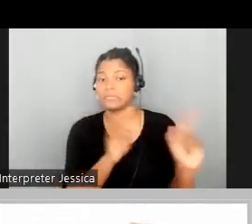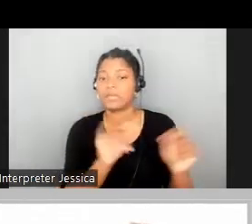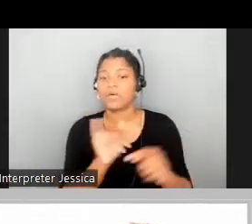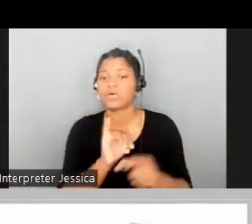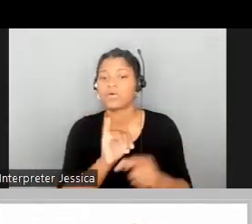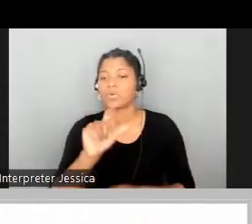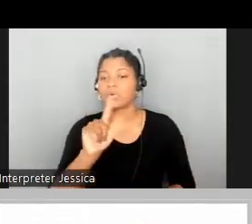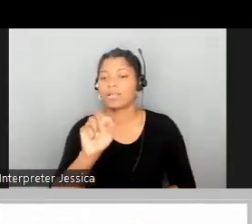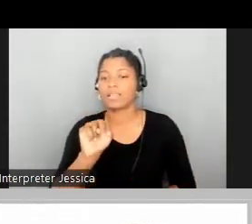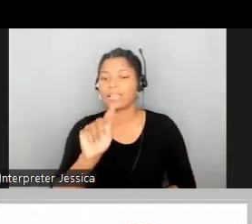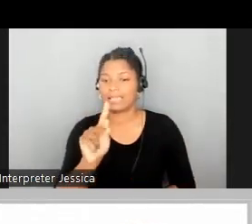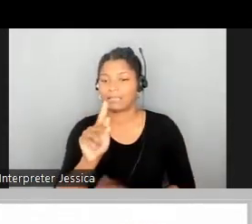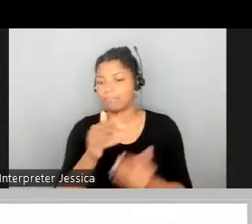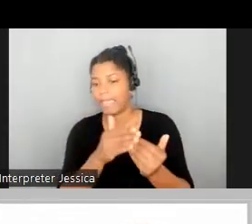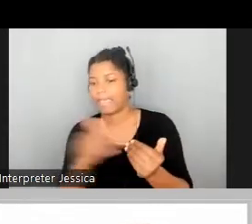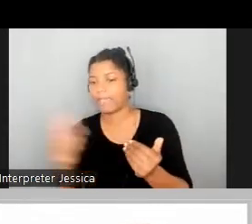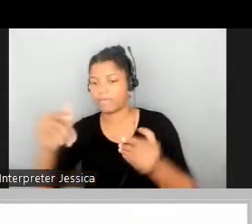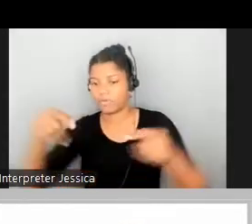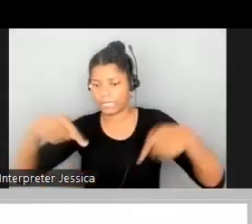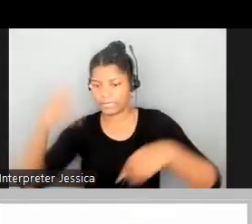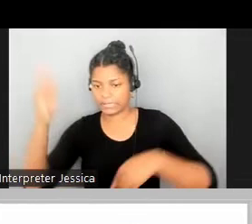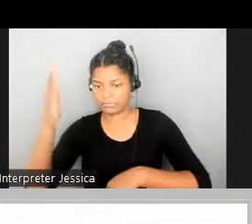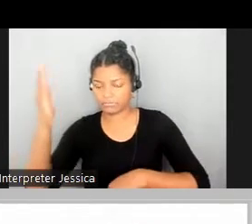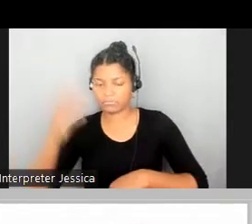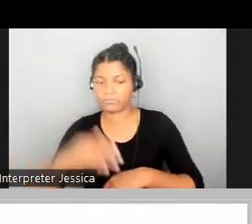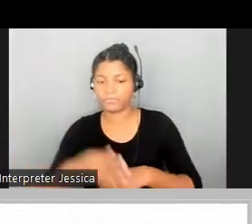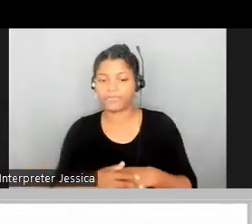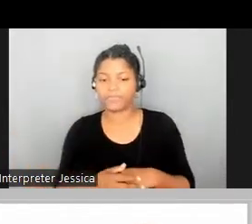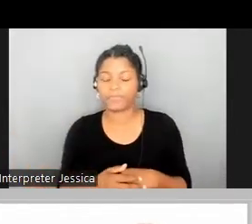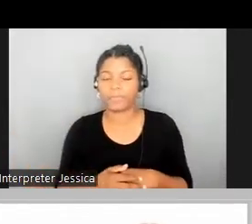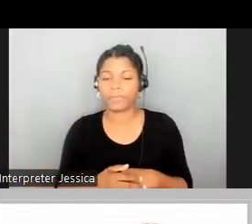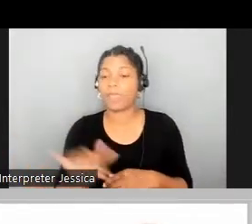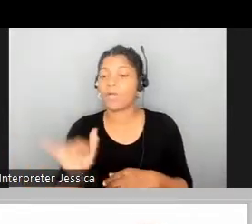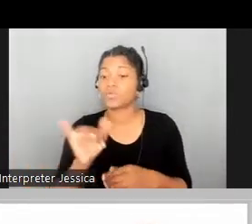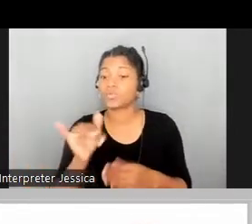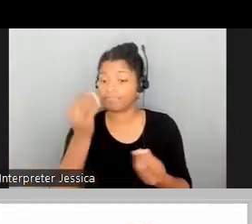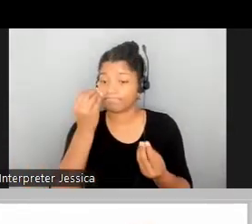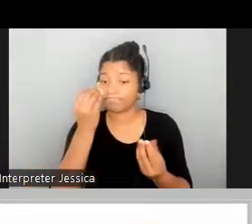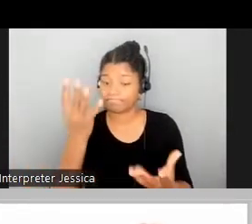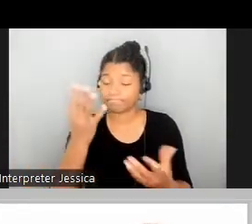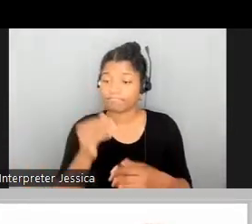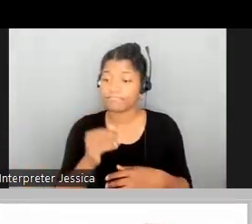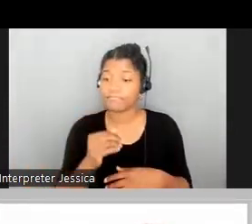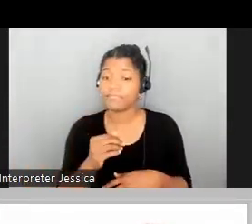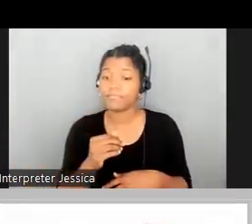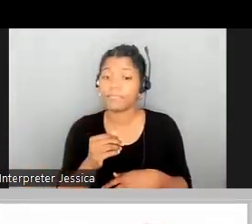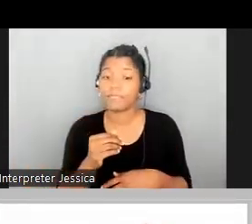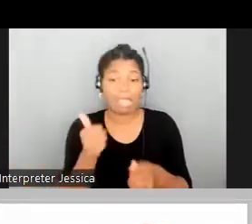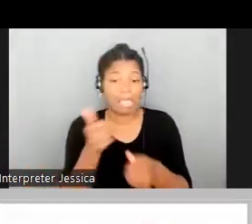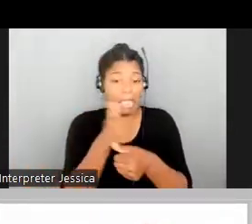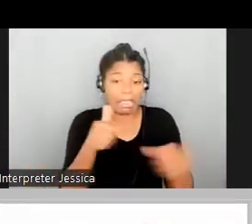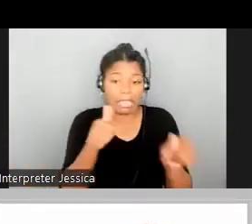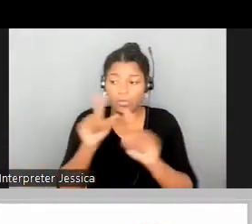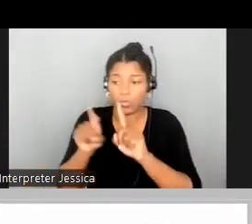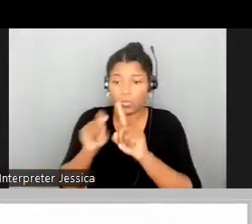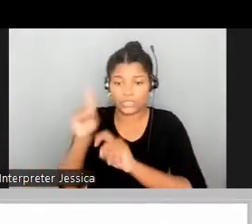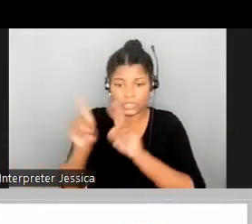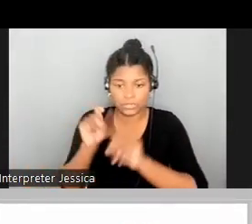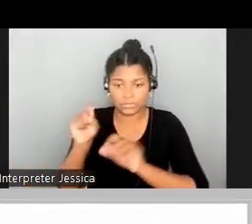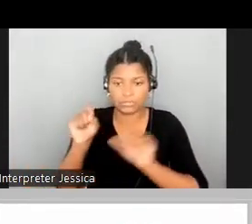I want to remind everyone again to share your questions in the Q&A.